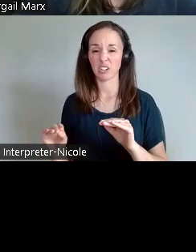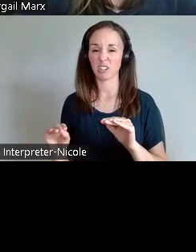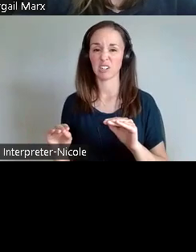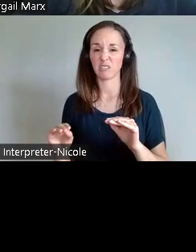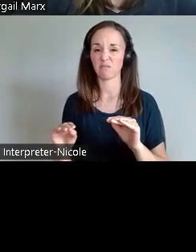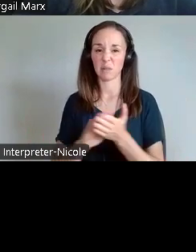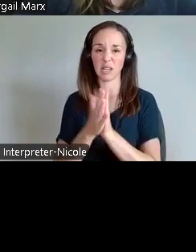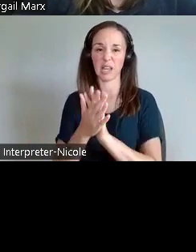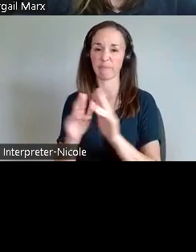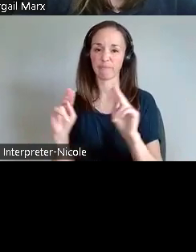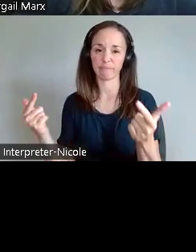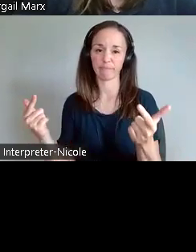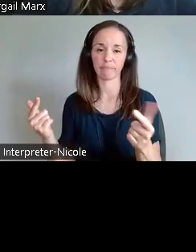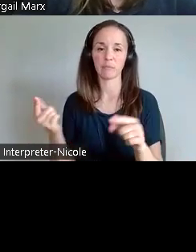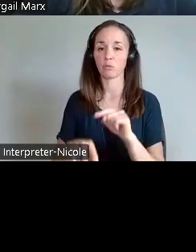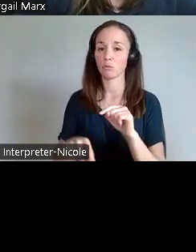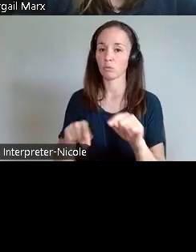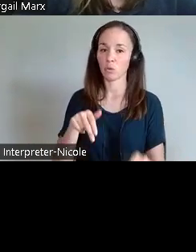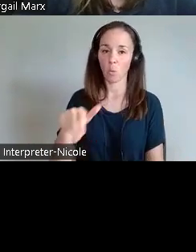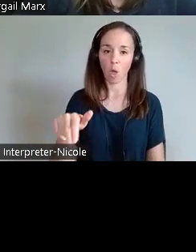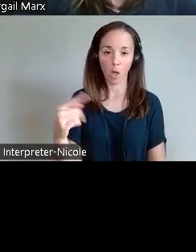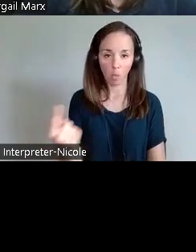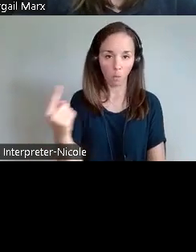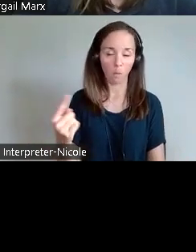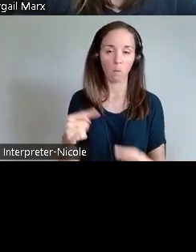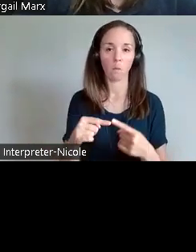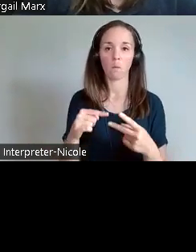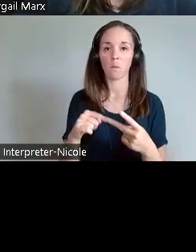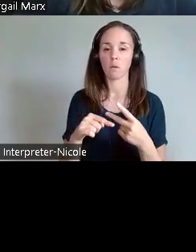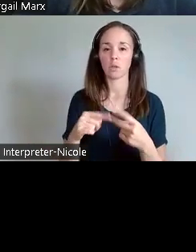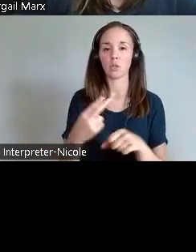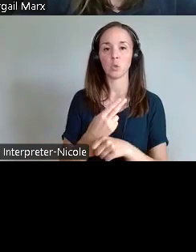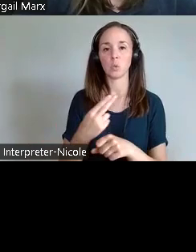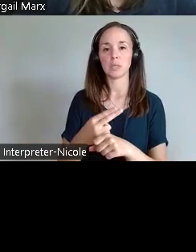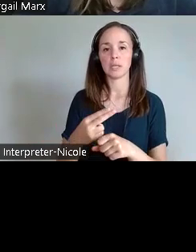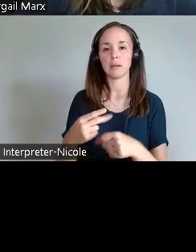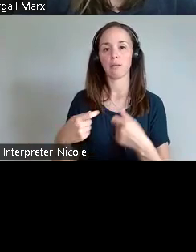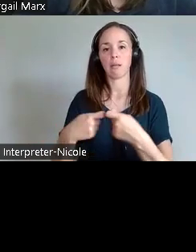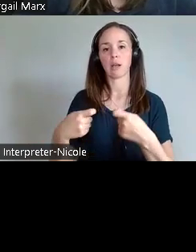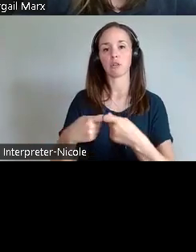so he was no longer able to walk independently, he was using a power wheelchair for ambulation,